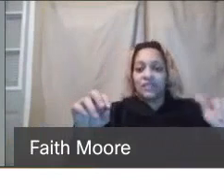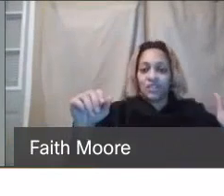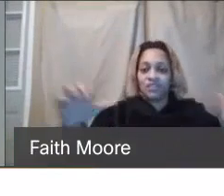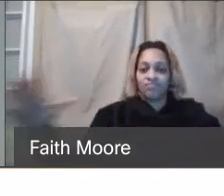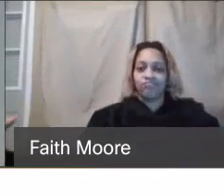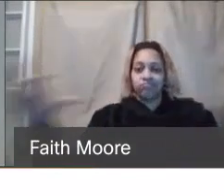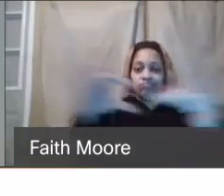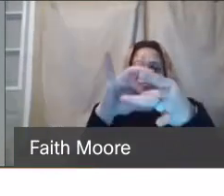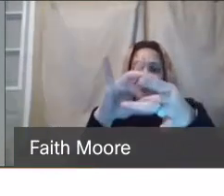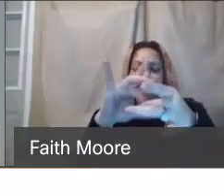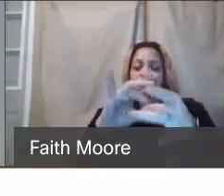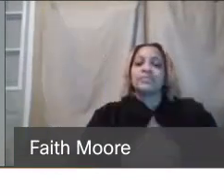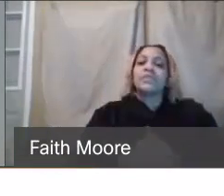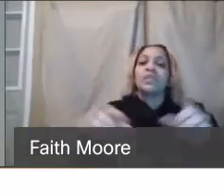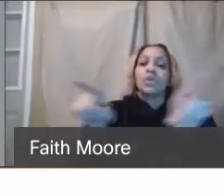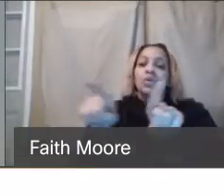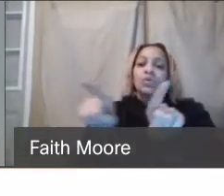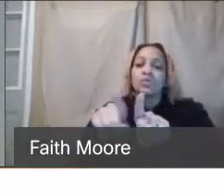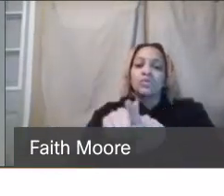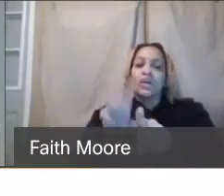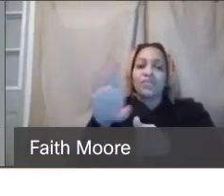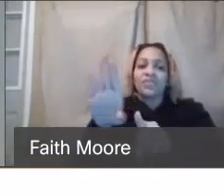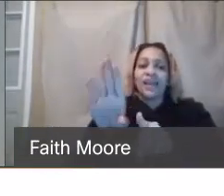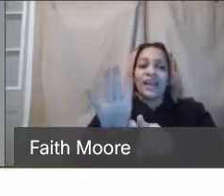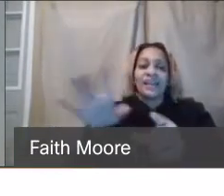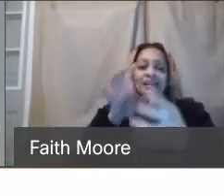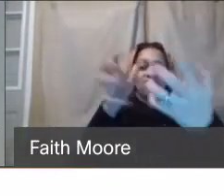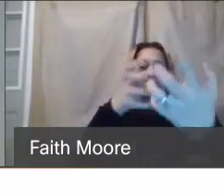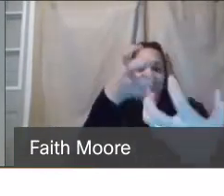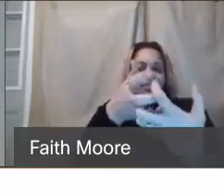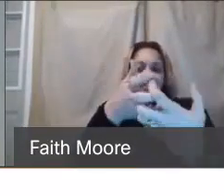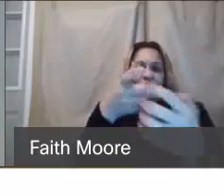It's also the logical alignment for a protected bicycle.